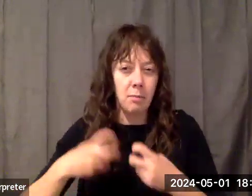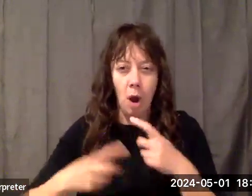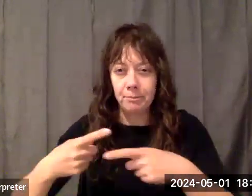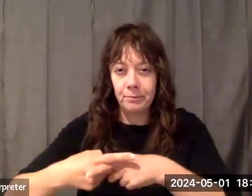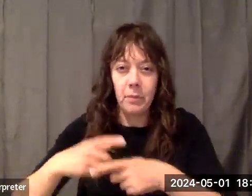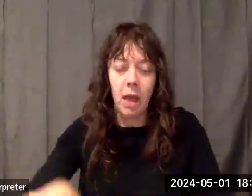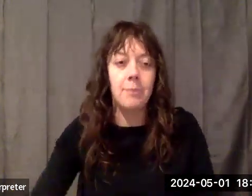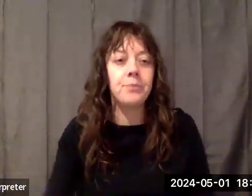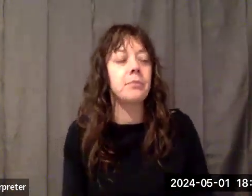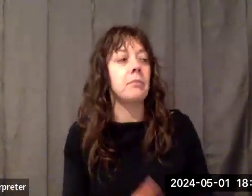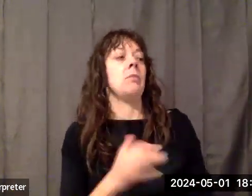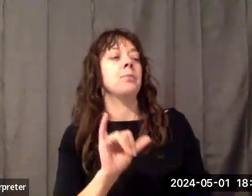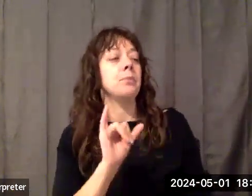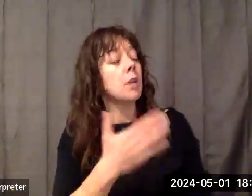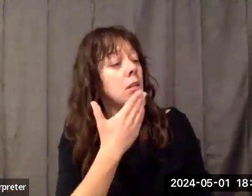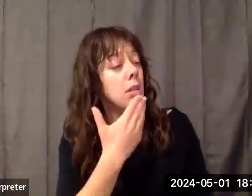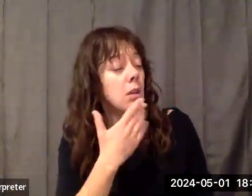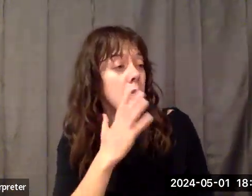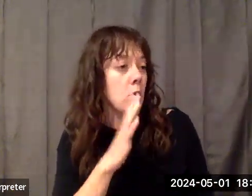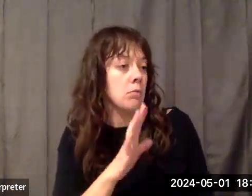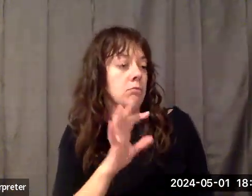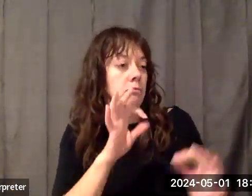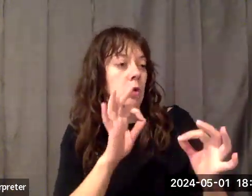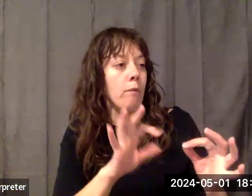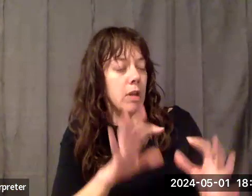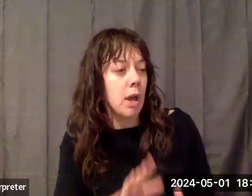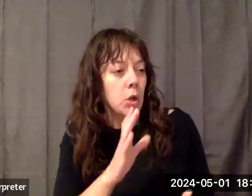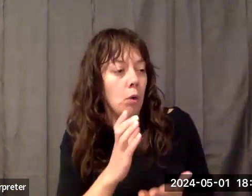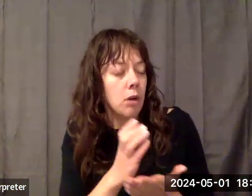of your experience observation. We appreciate your comment and for coming tonight.